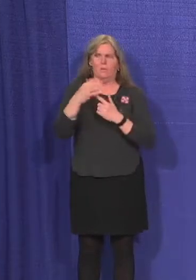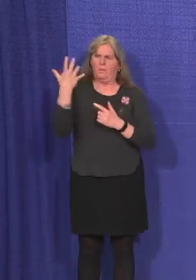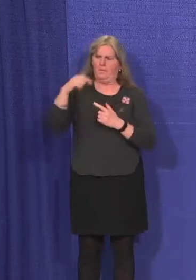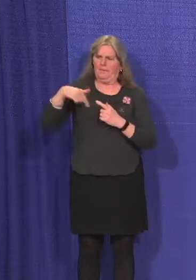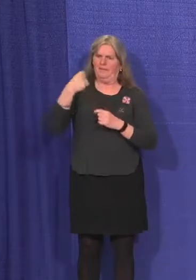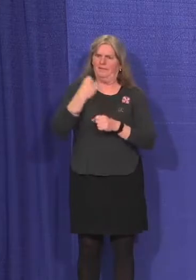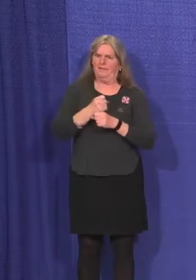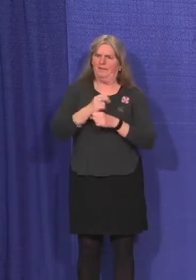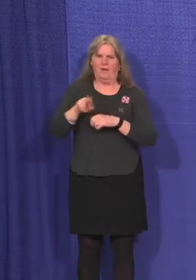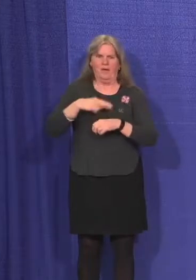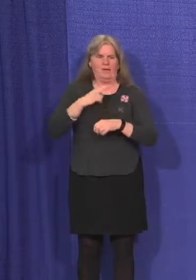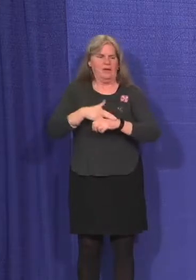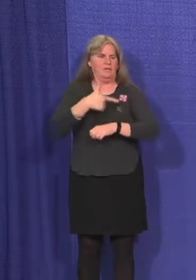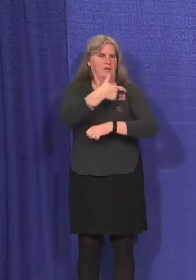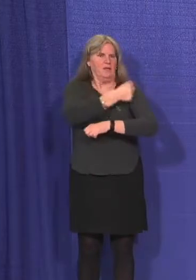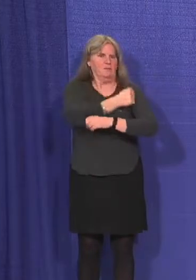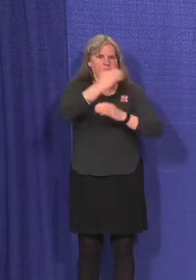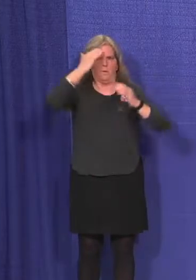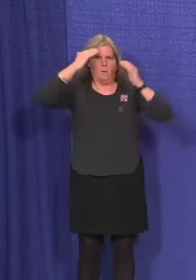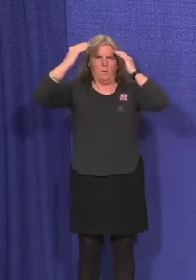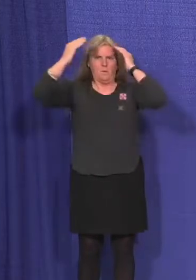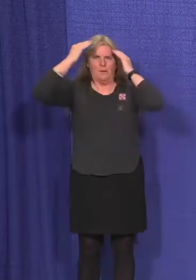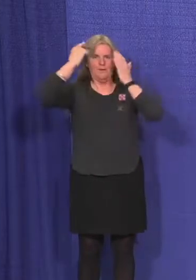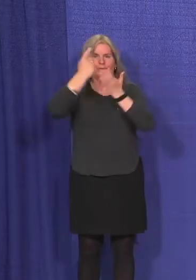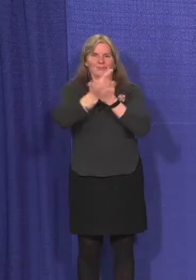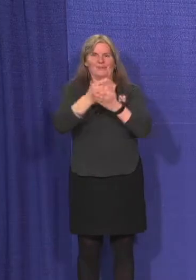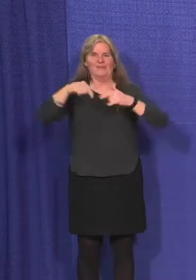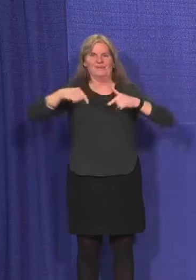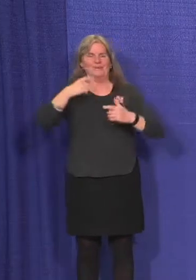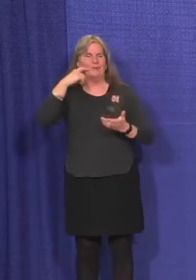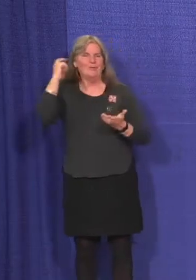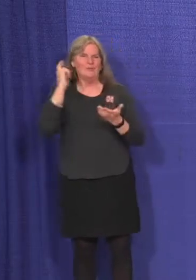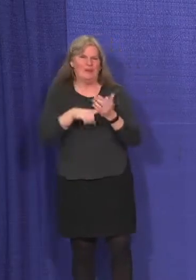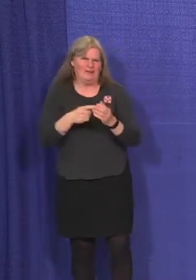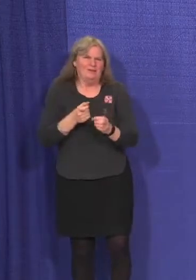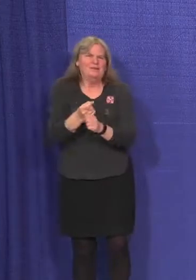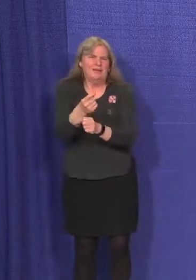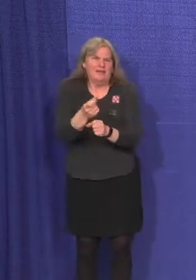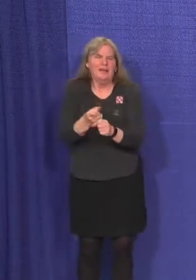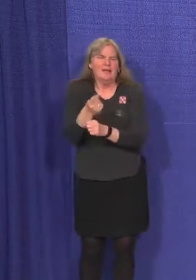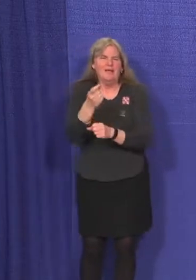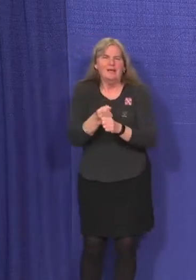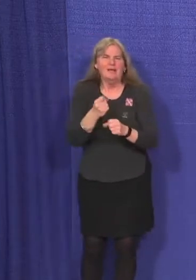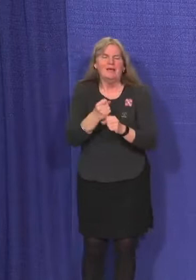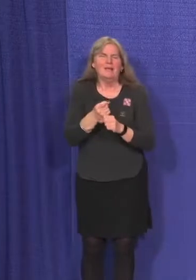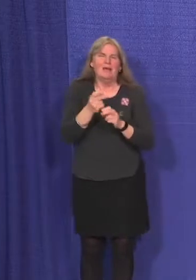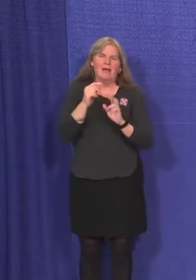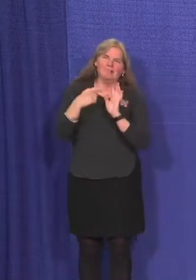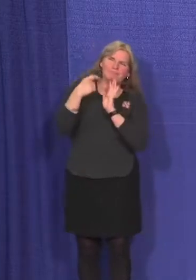public settings.